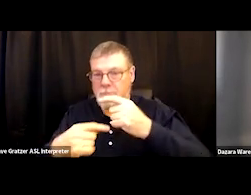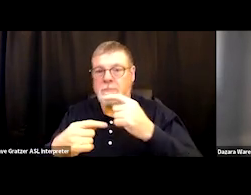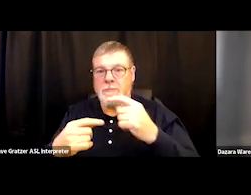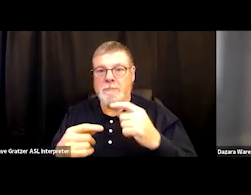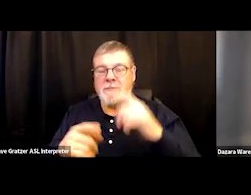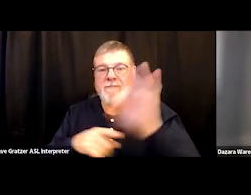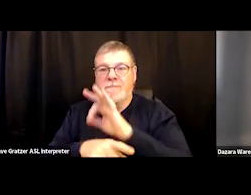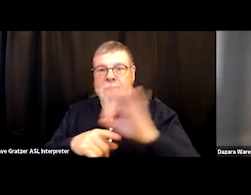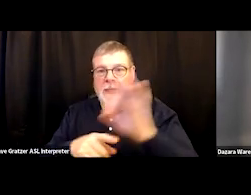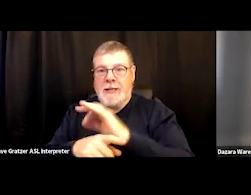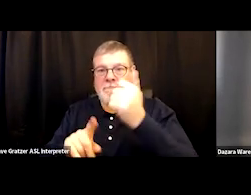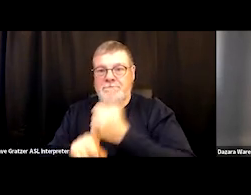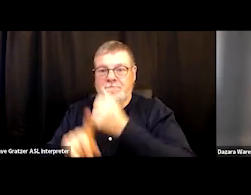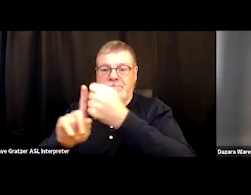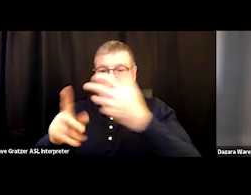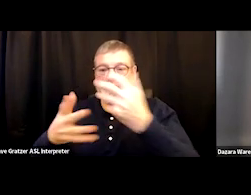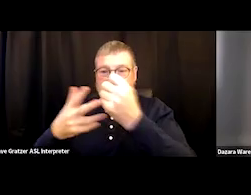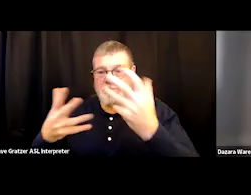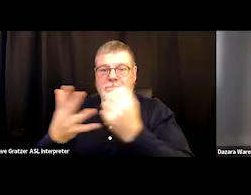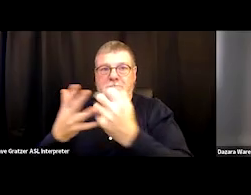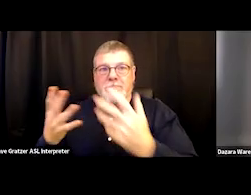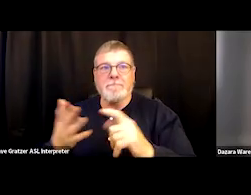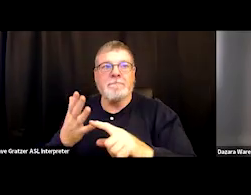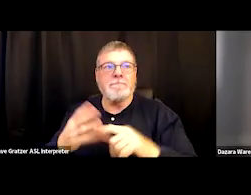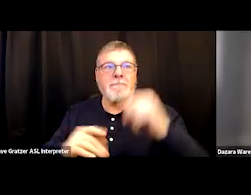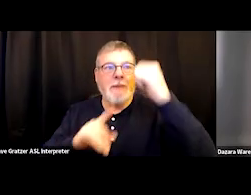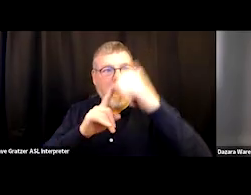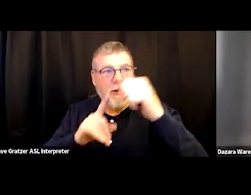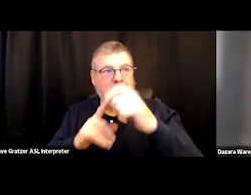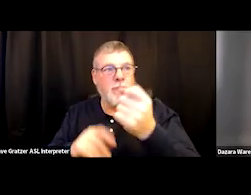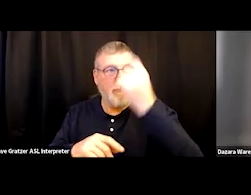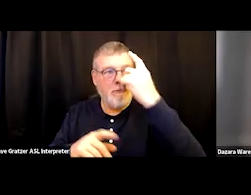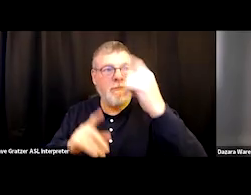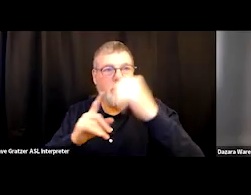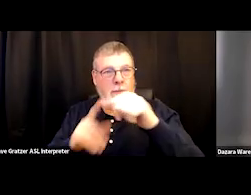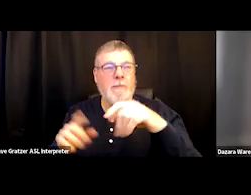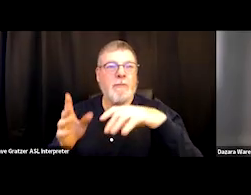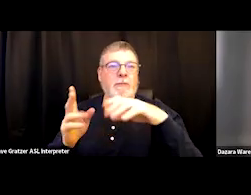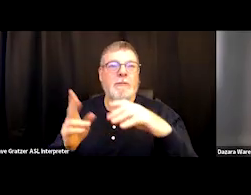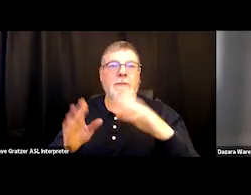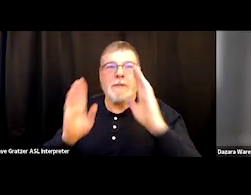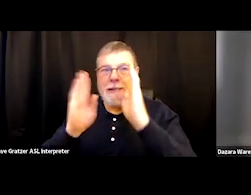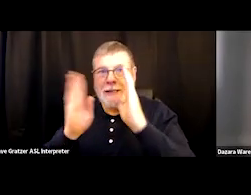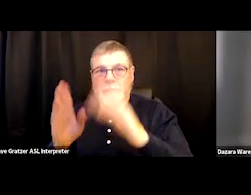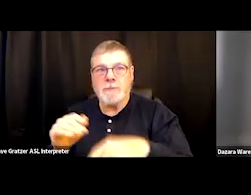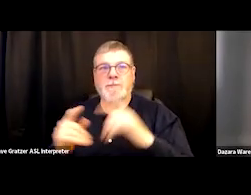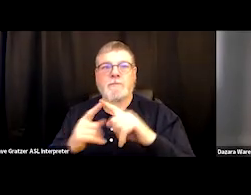to function each one of these areas. Understand and remember, interact with other people, concentrate, and adapt, and manage change.